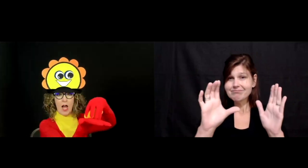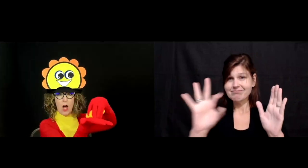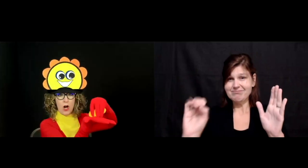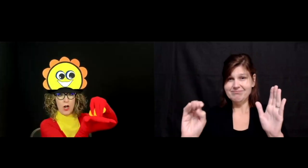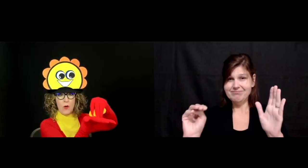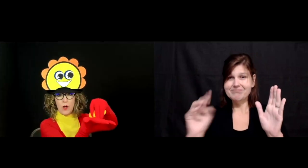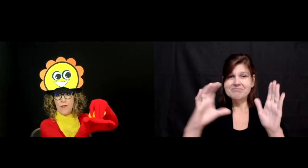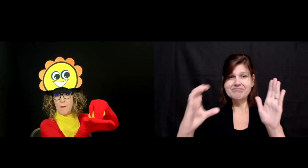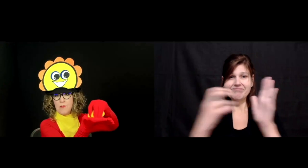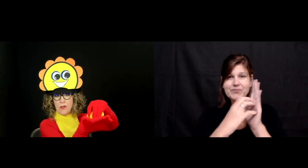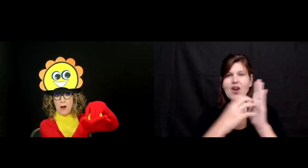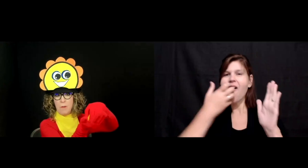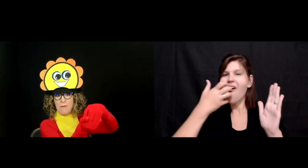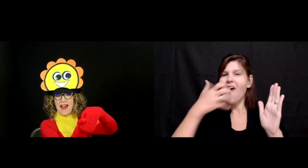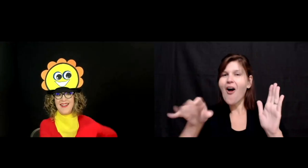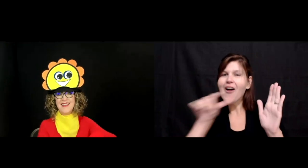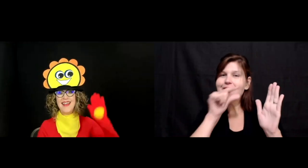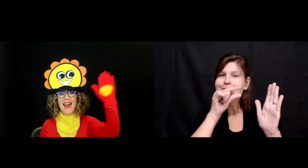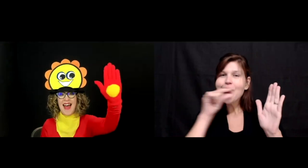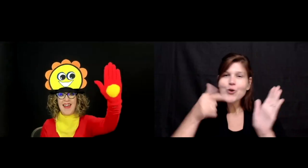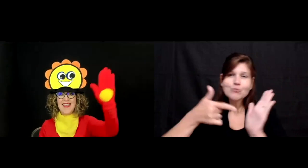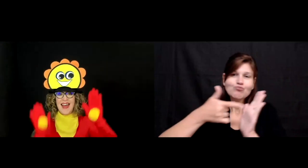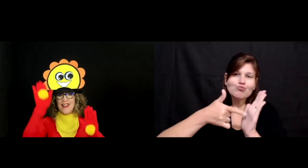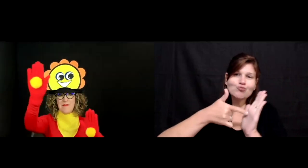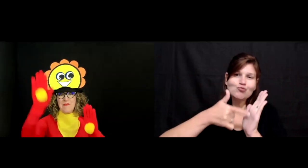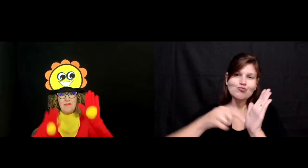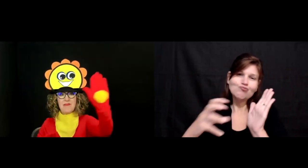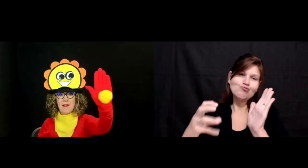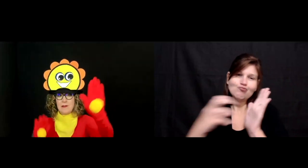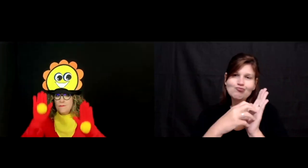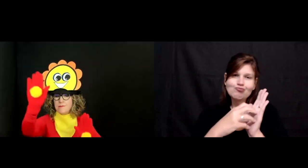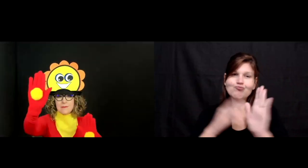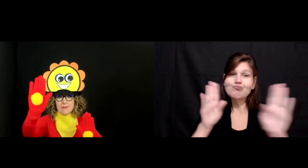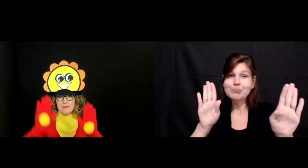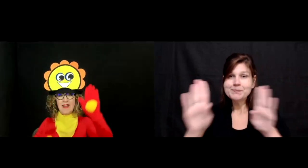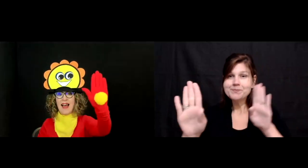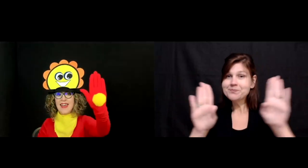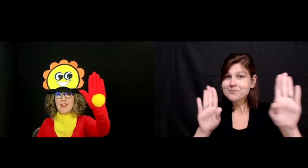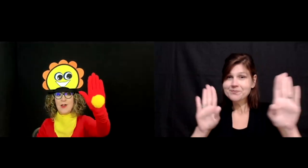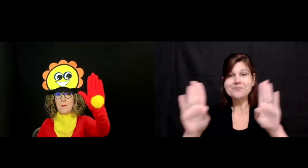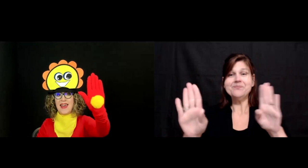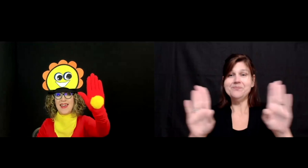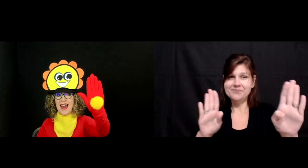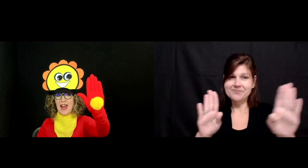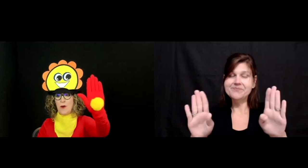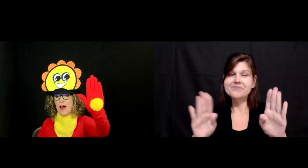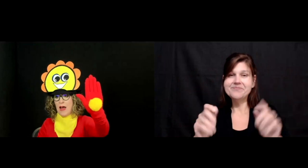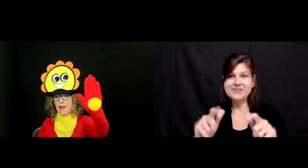And I hot glue gun them to the palm of my hand and then I can do a big hello.